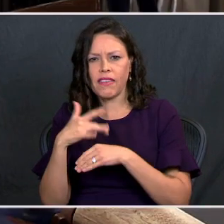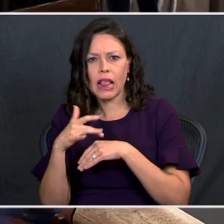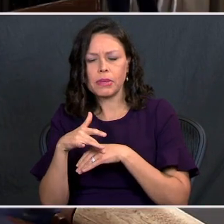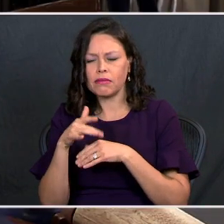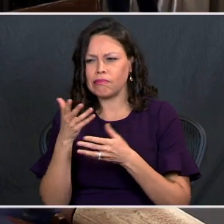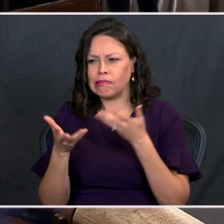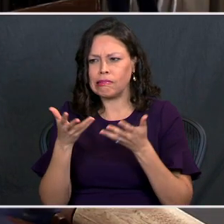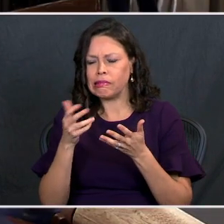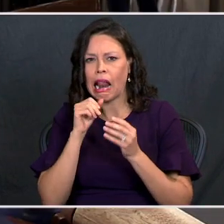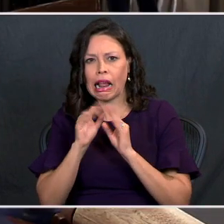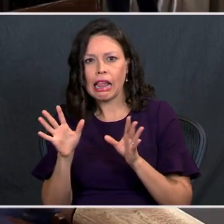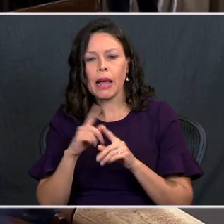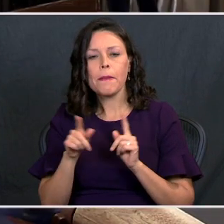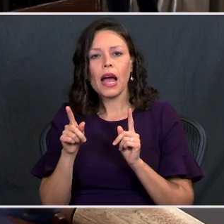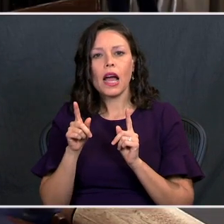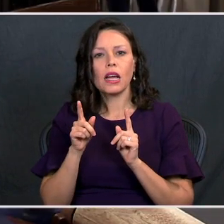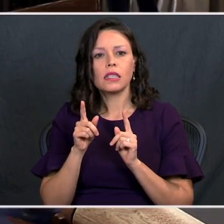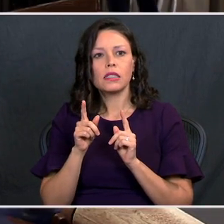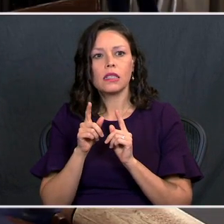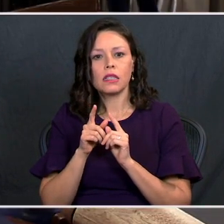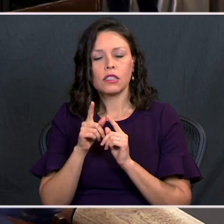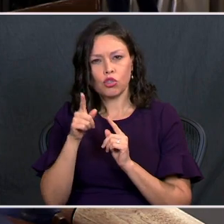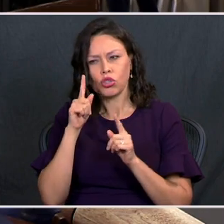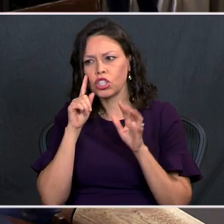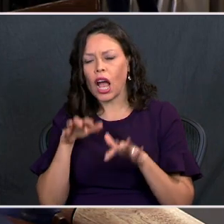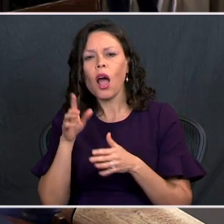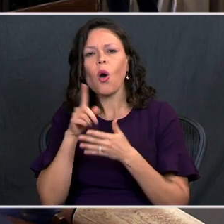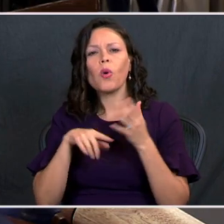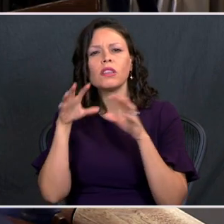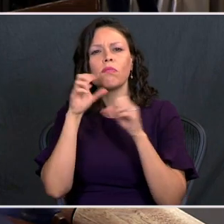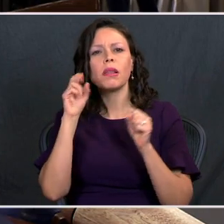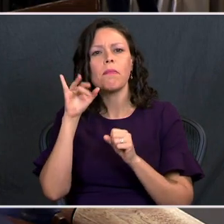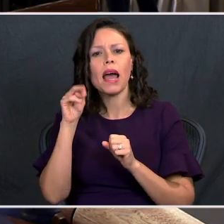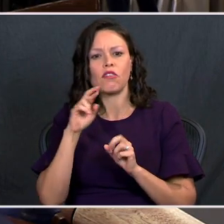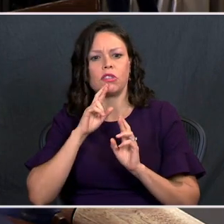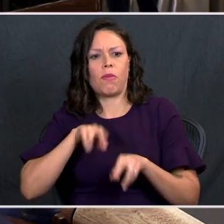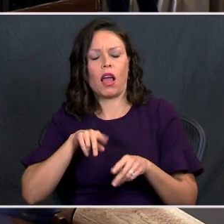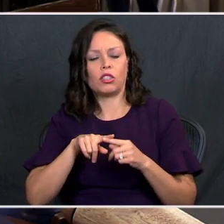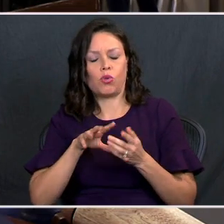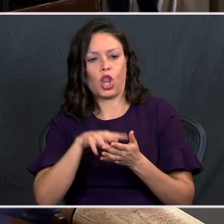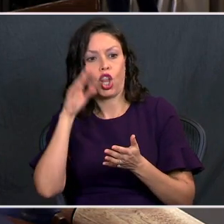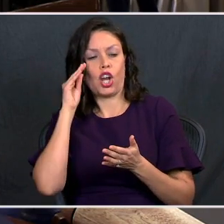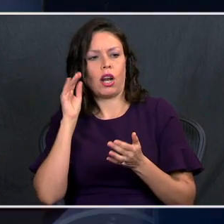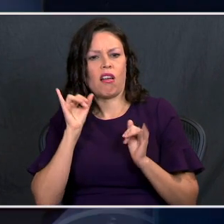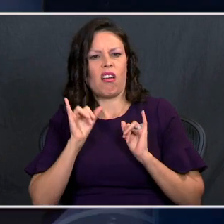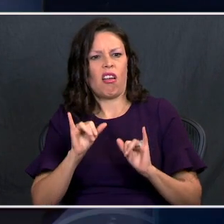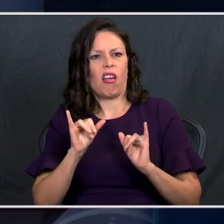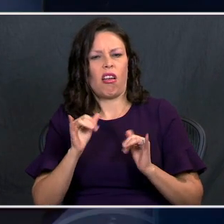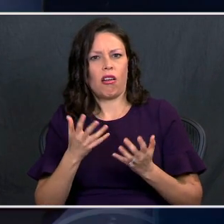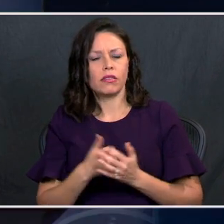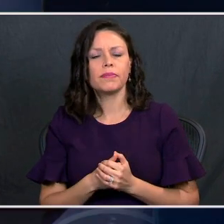give us a sense of just how stunning that revelation is. I mean, what was President Biden's reaction to learning that? Ms. Psaki: Well, I will say,